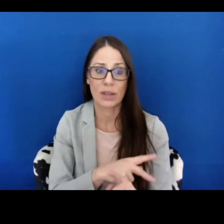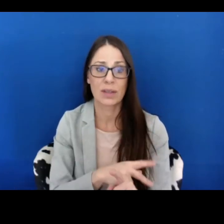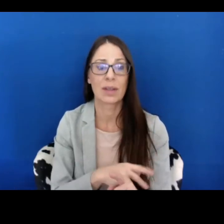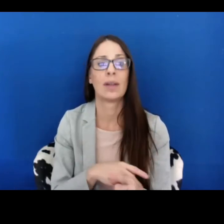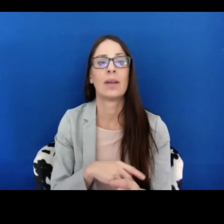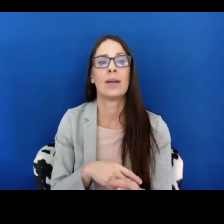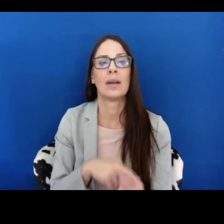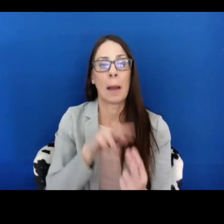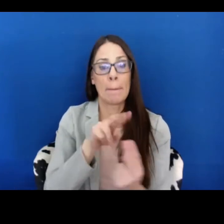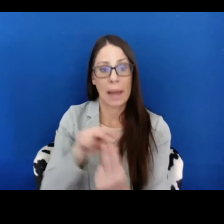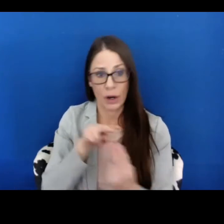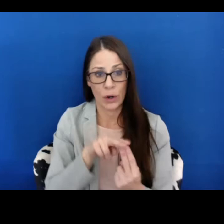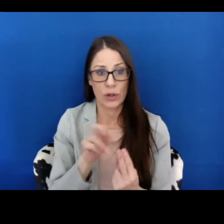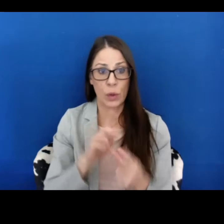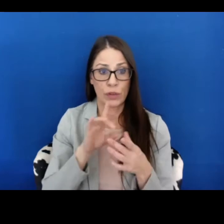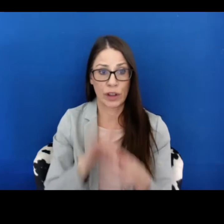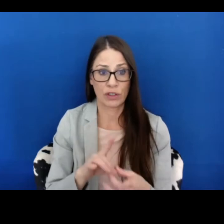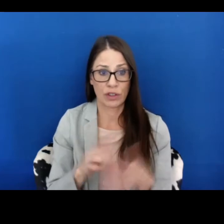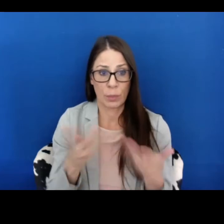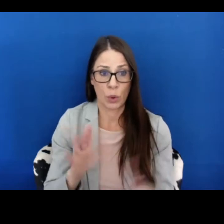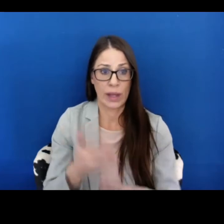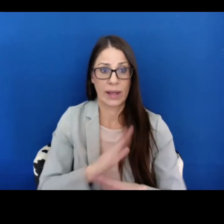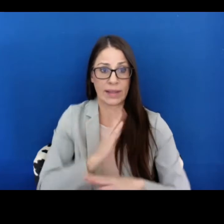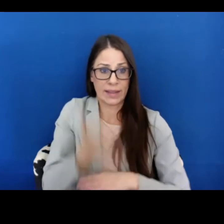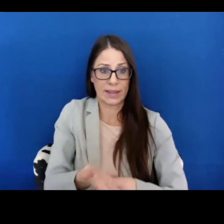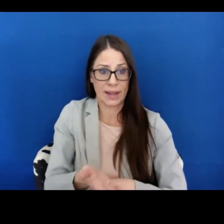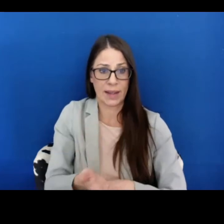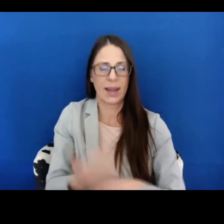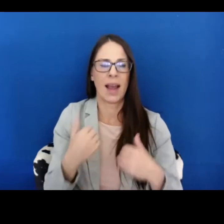are pre existing likely have privilege perspectives on the desires and needs of